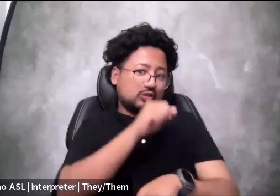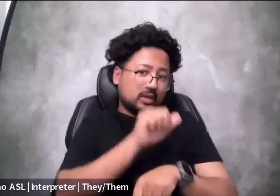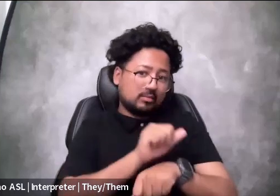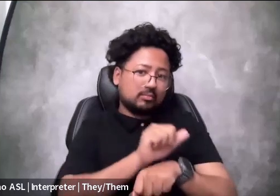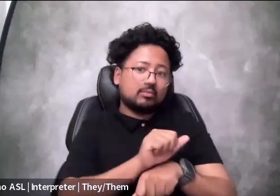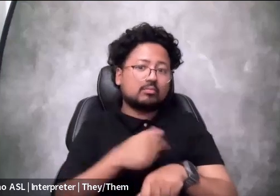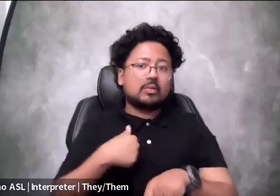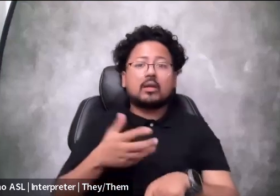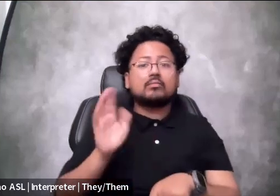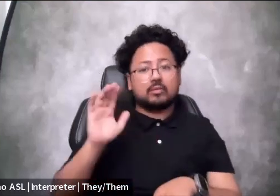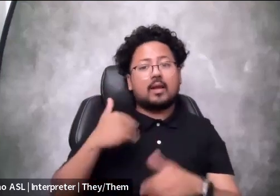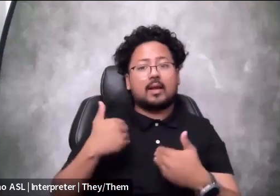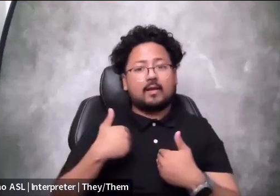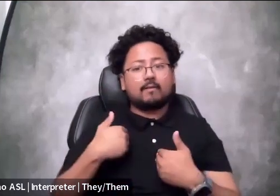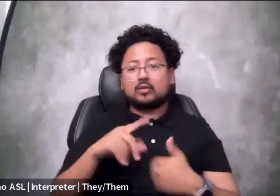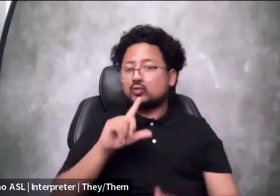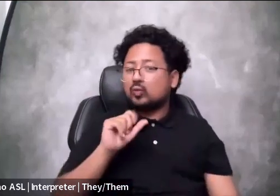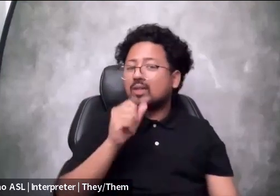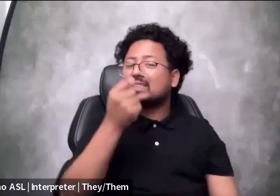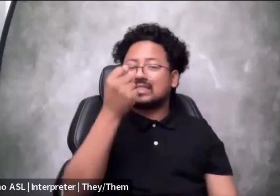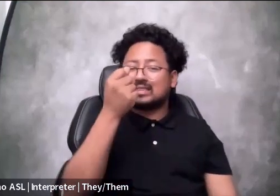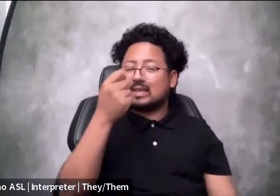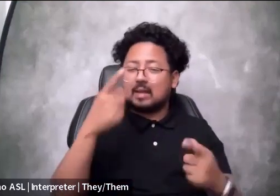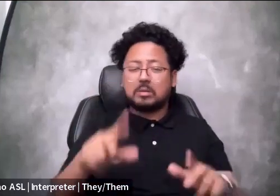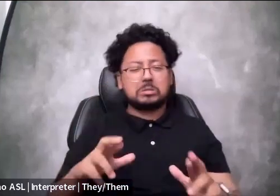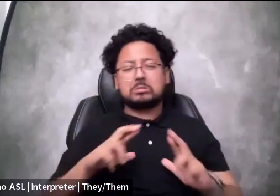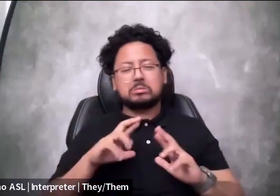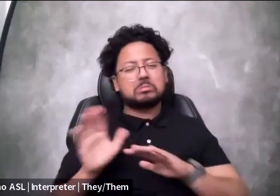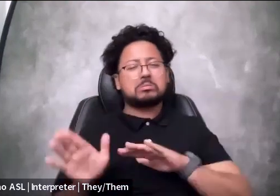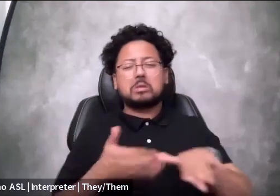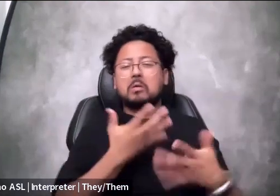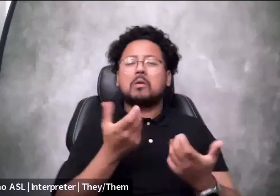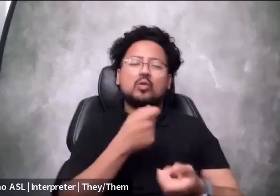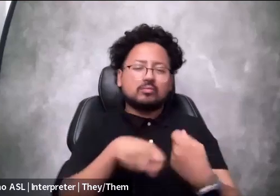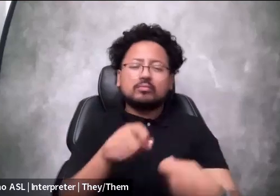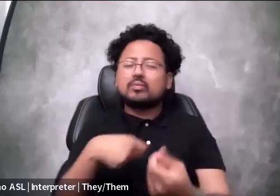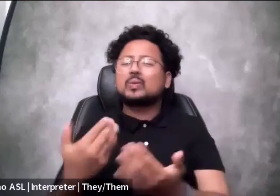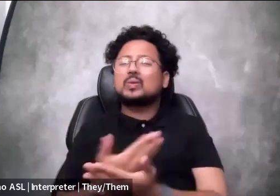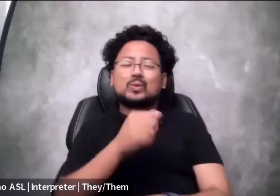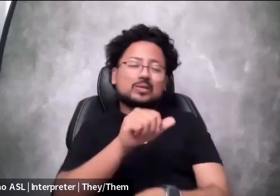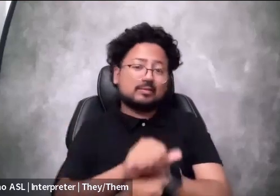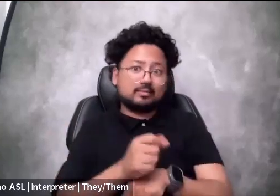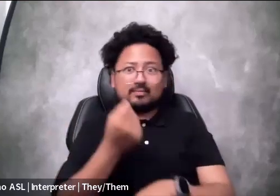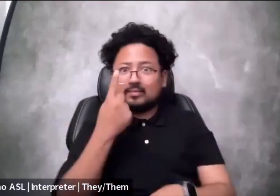I had a couple in my twenties and after about a year or two I'd be tired and want a new job, which kind of makes sense. I wanted a new book.